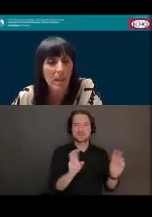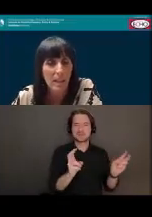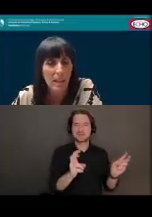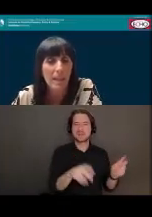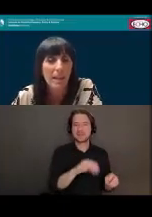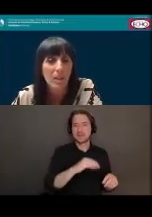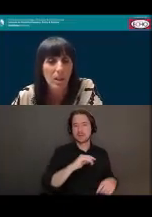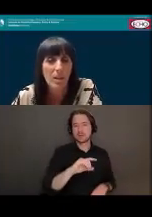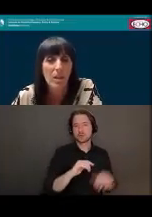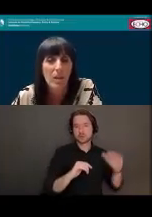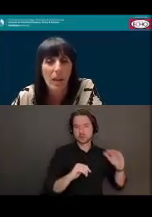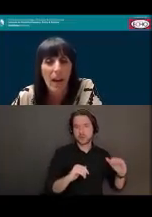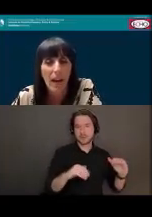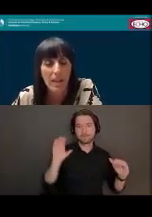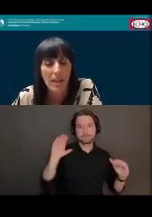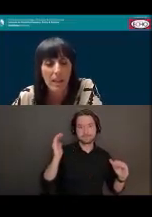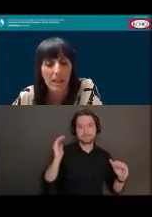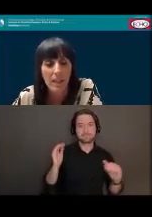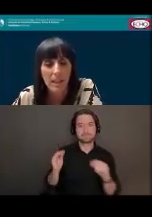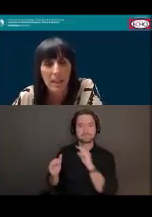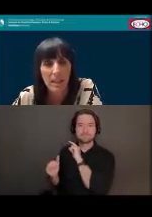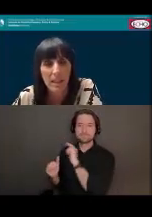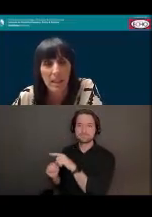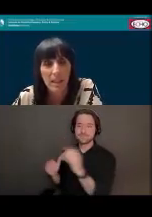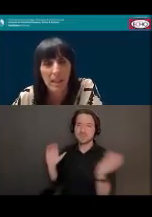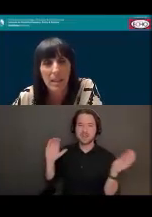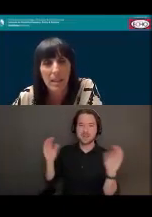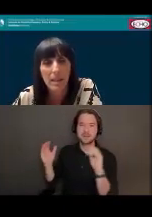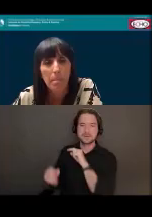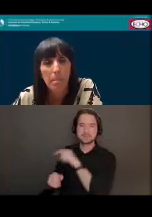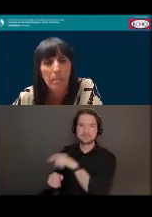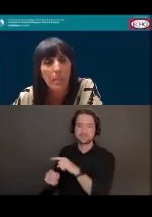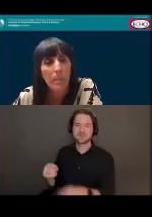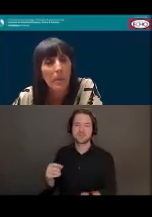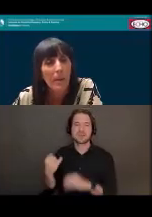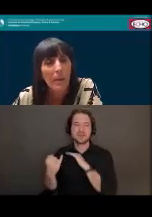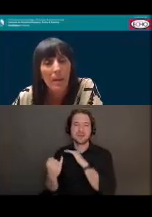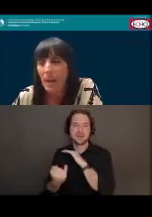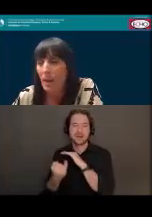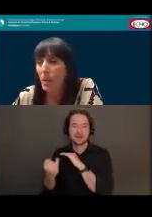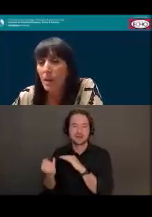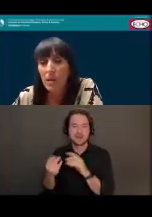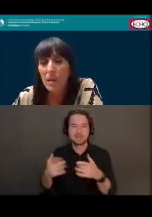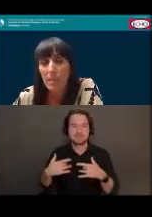like I said, just those isolated incidences. And we know that